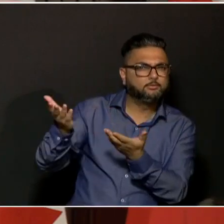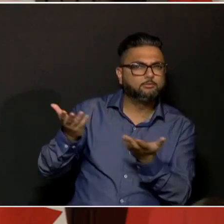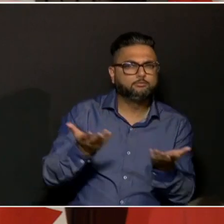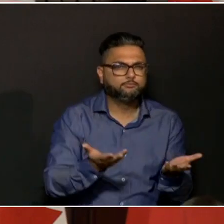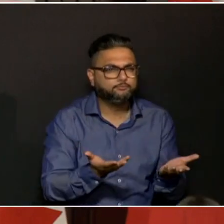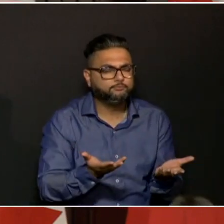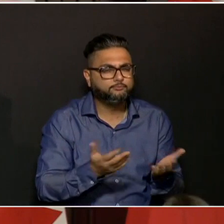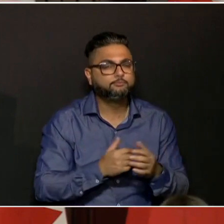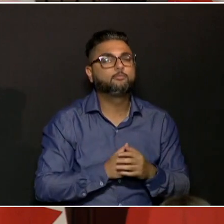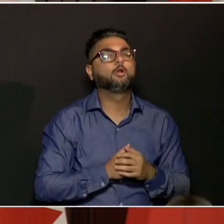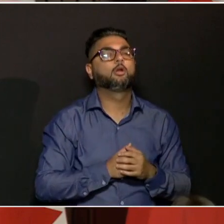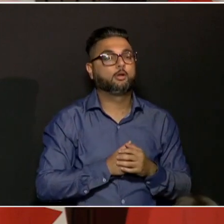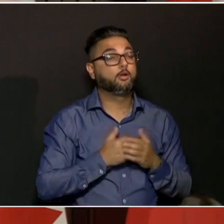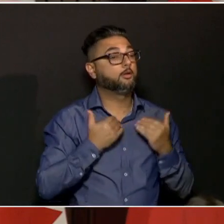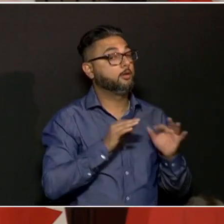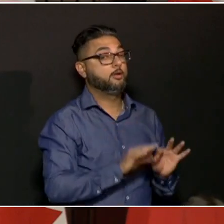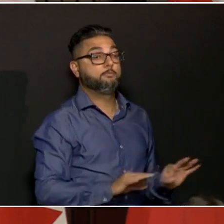First of all, it is important for all parents